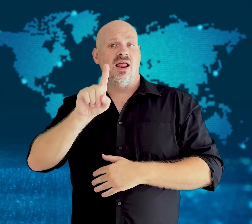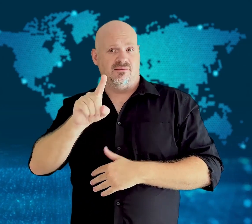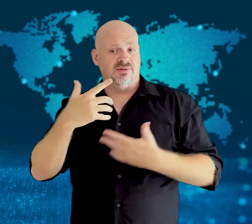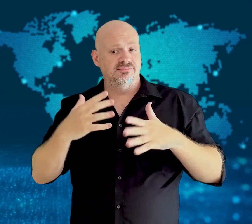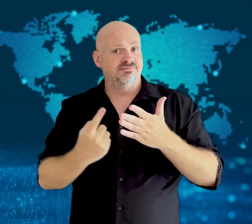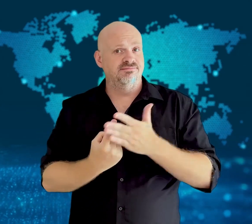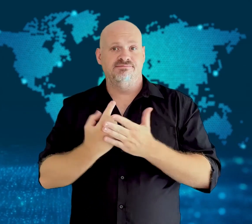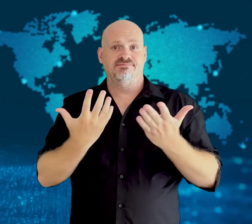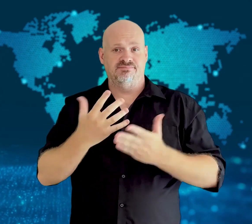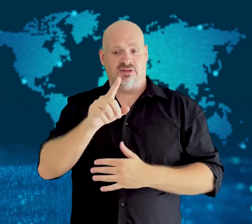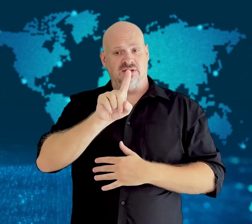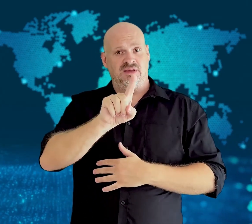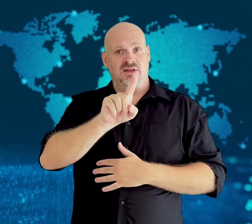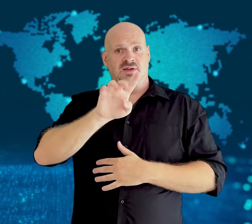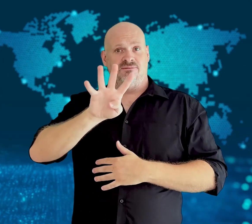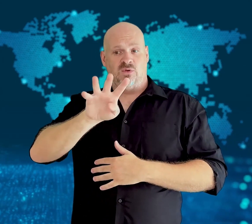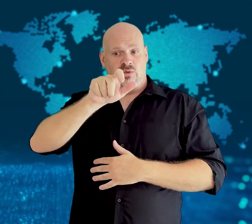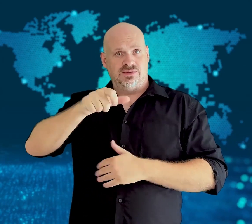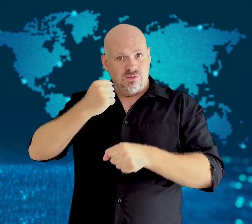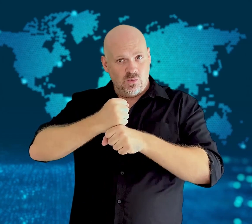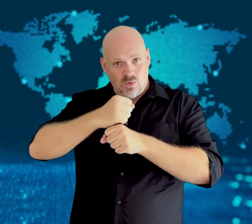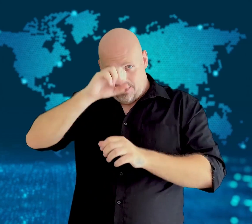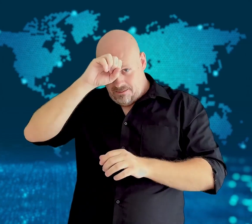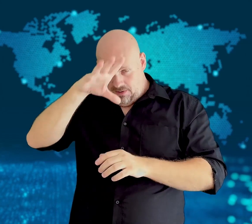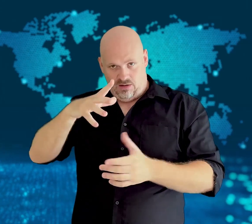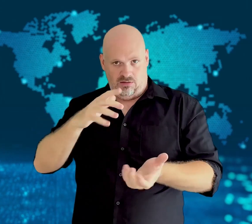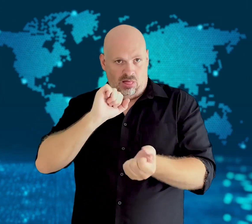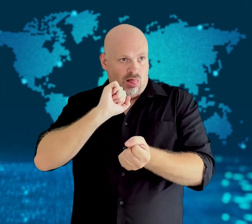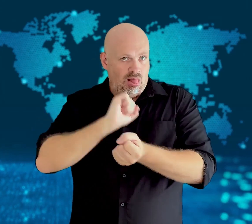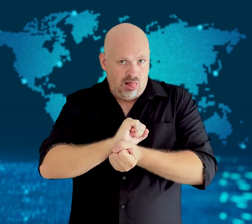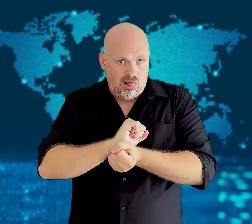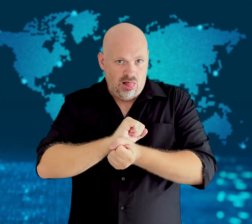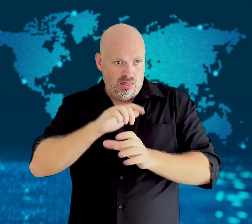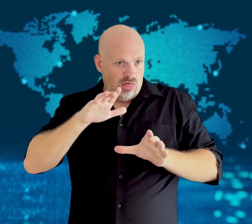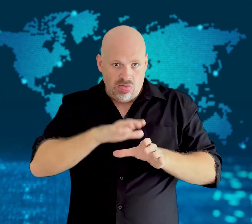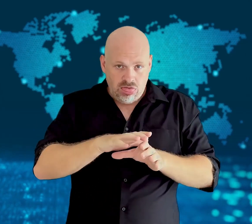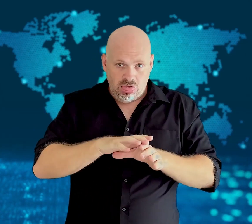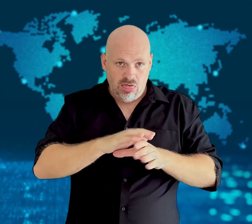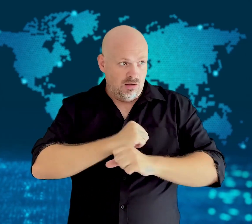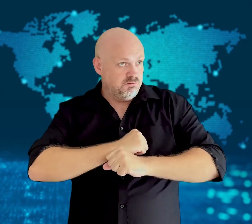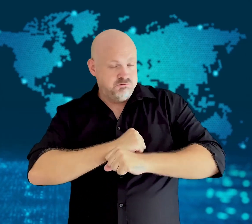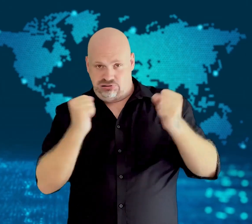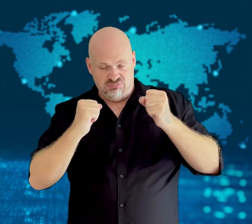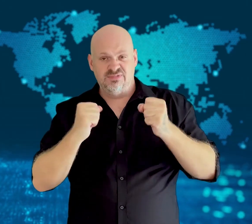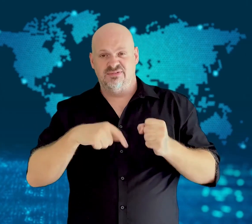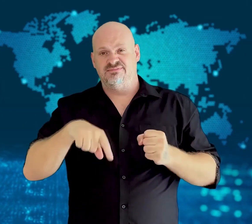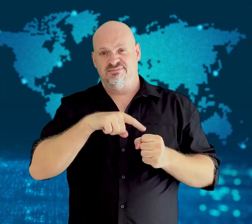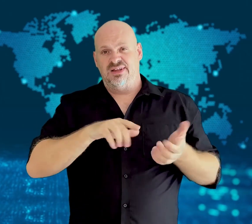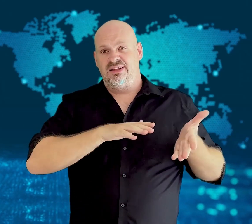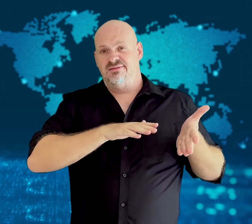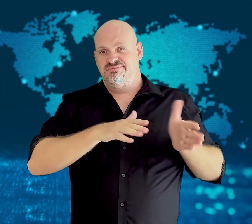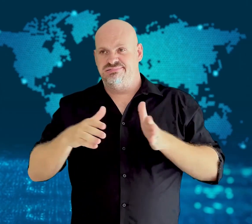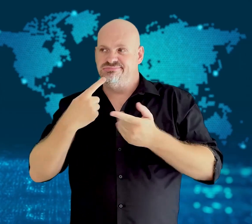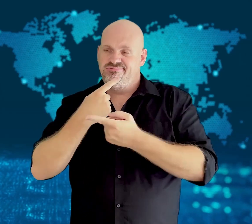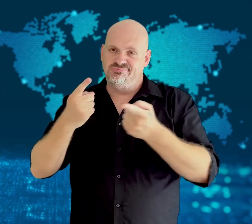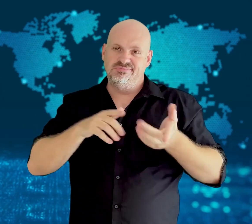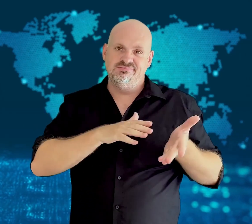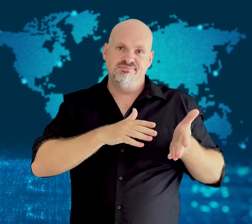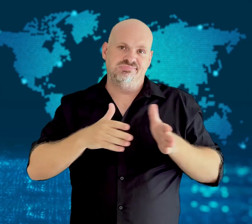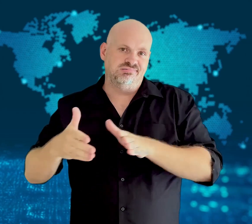In 2011, 14 miners were trapped and announced dead following another mine blast.